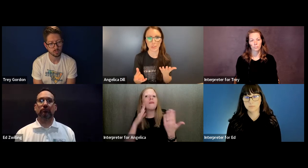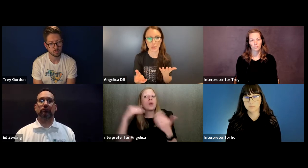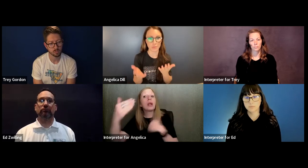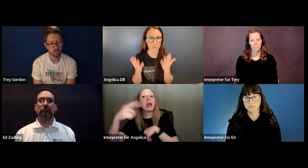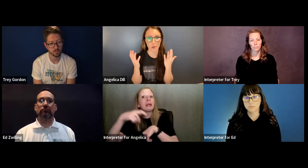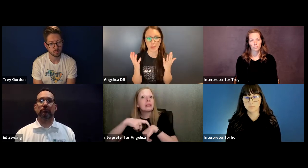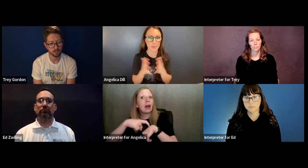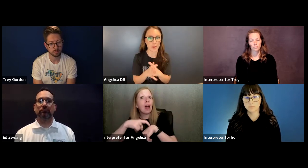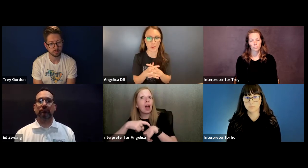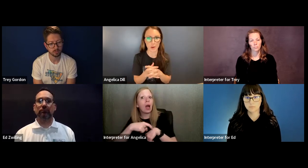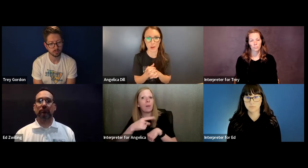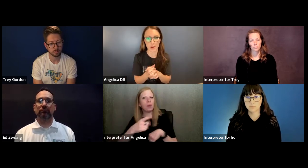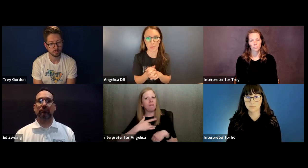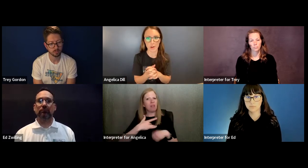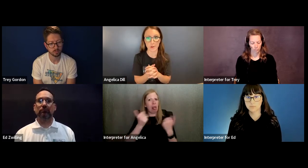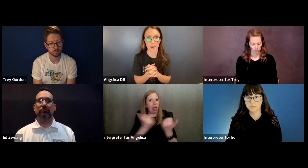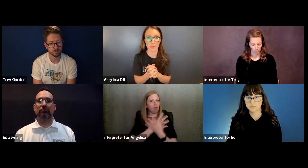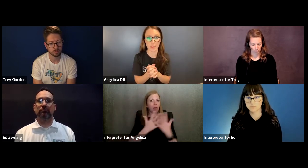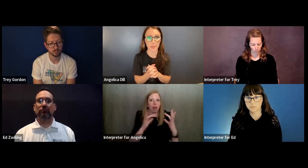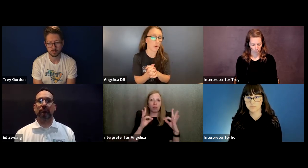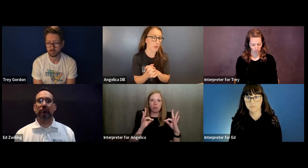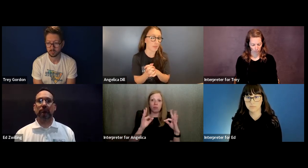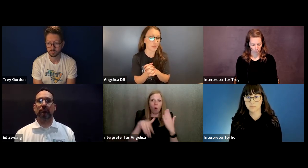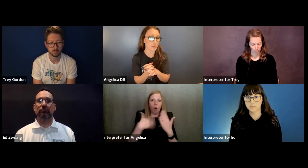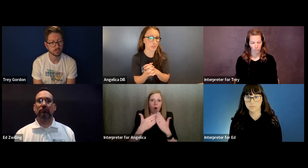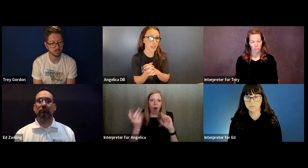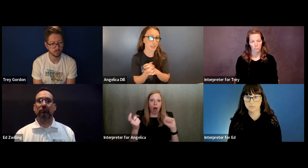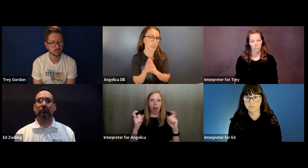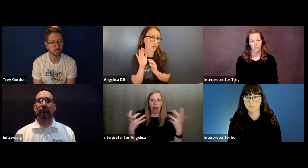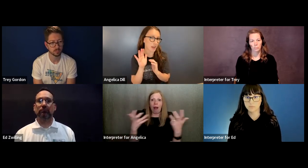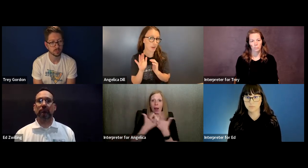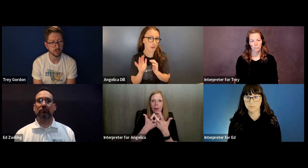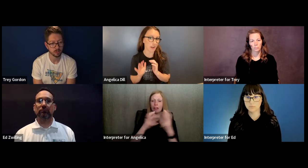you know want to make it better whatever it might be or maybe you'd click great great great